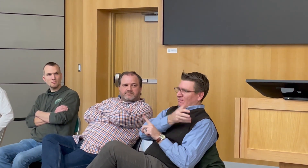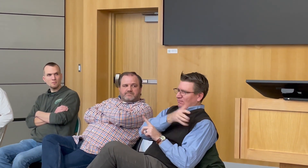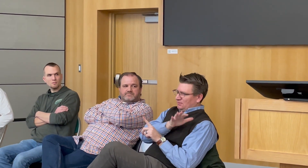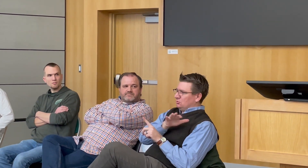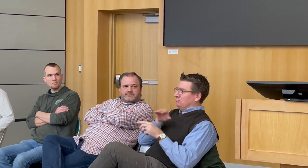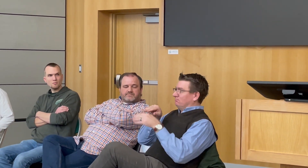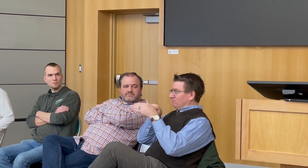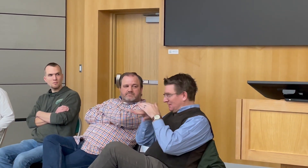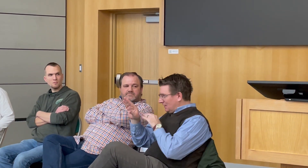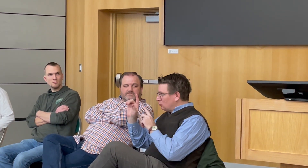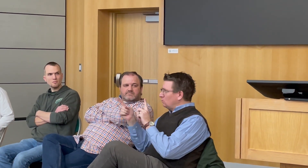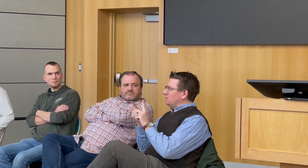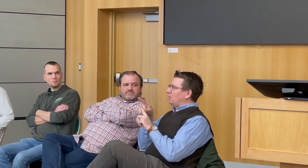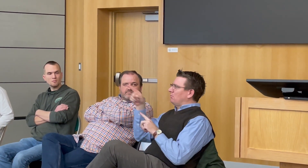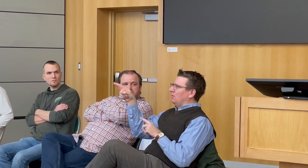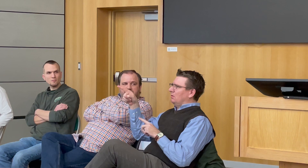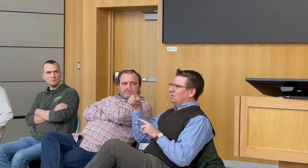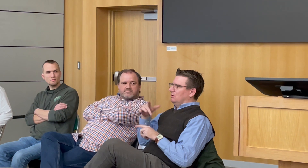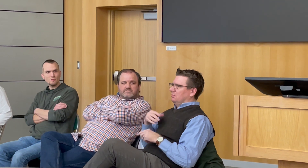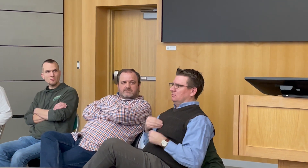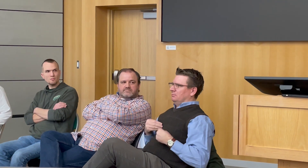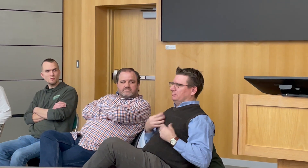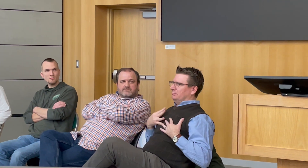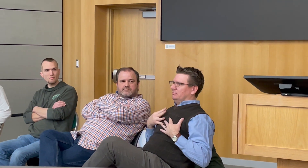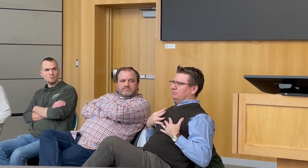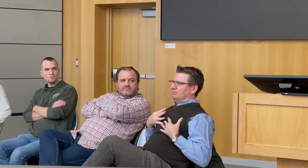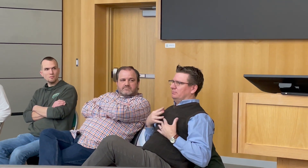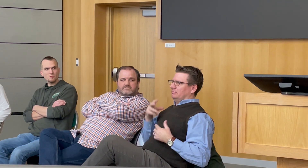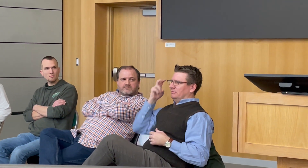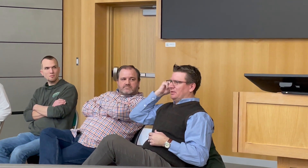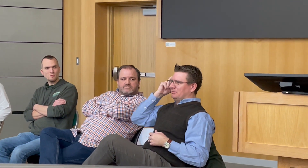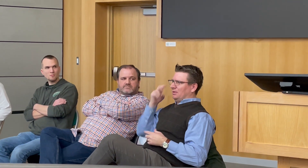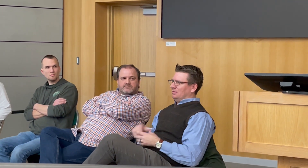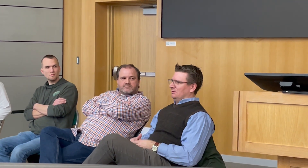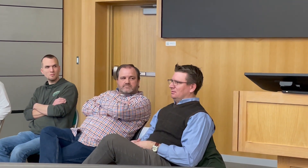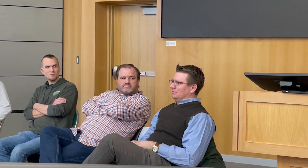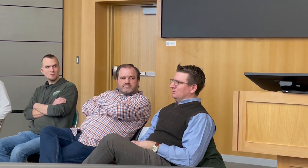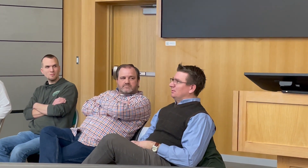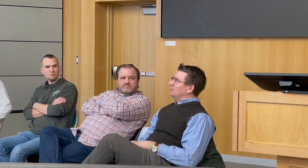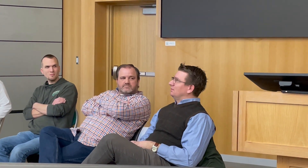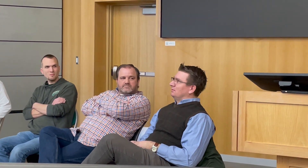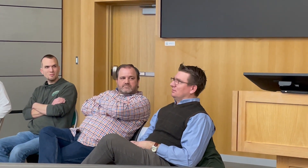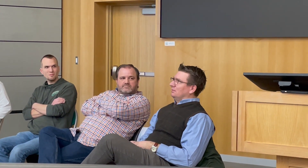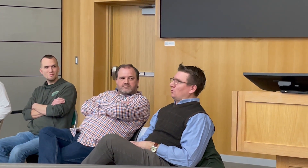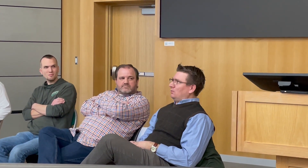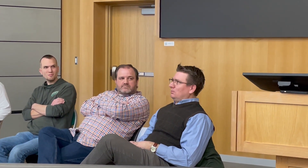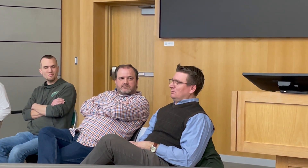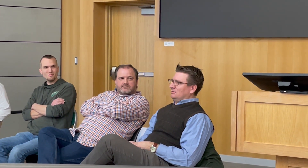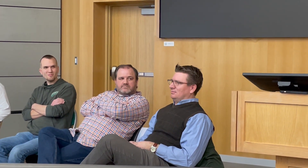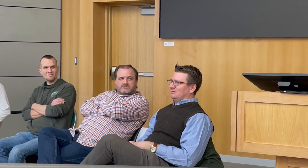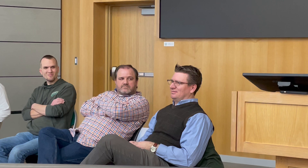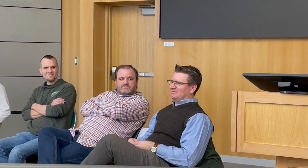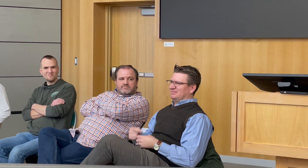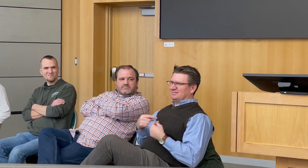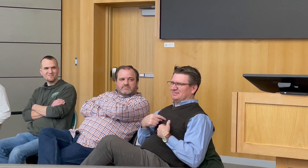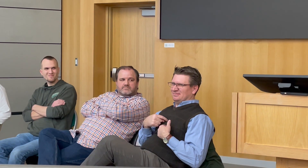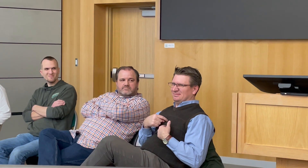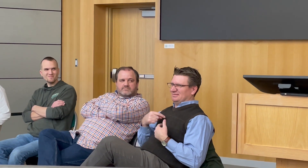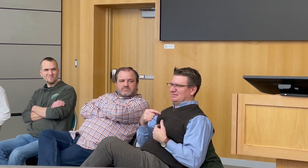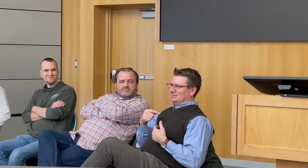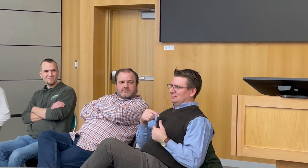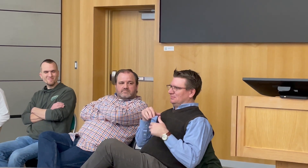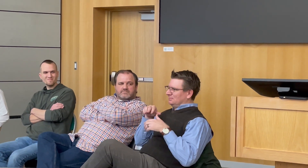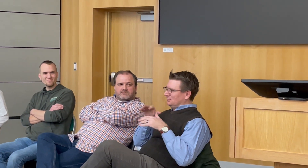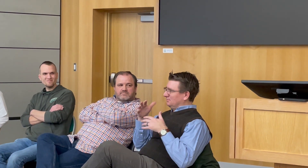I go in to the temple post mission that is I feel inspired to get an implant and I kept thinking